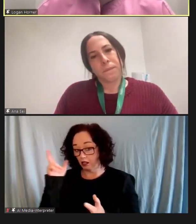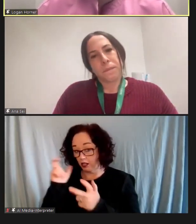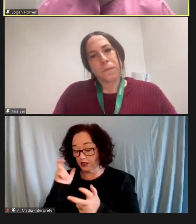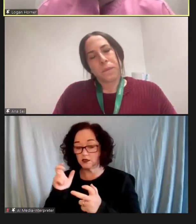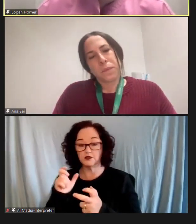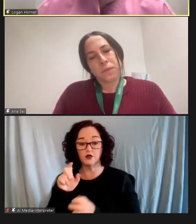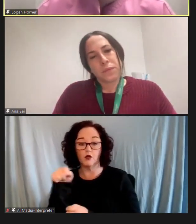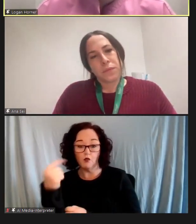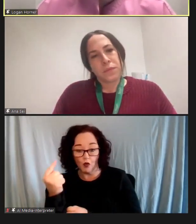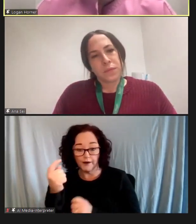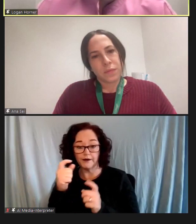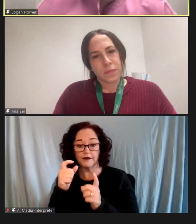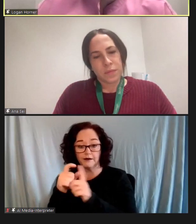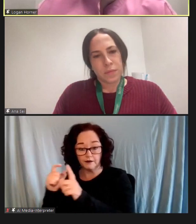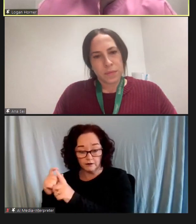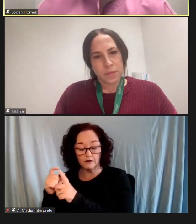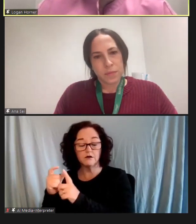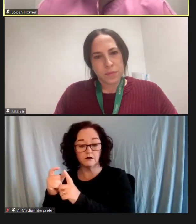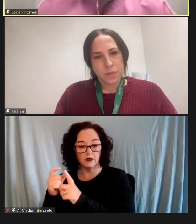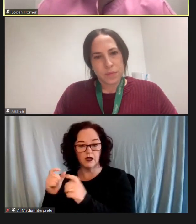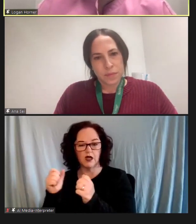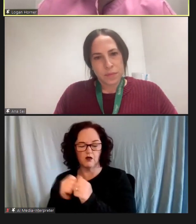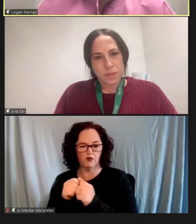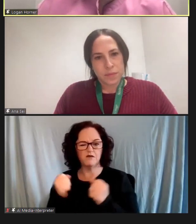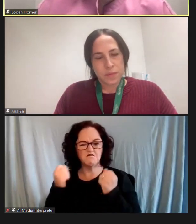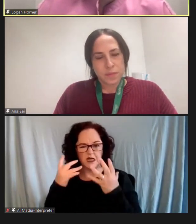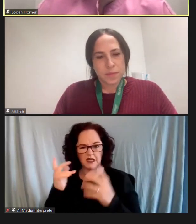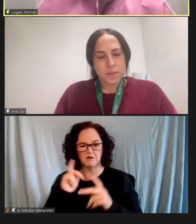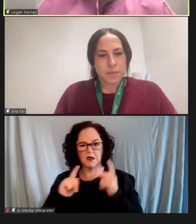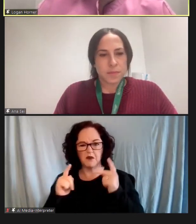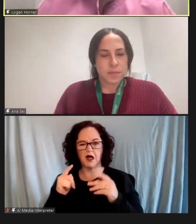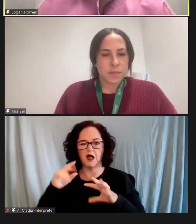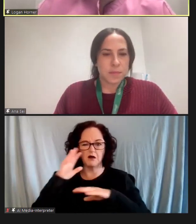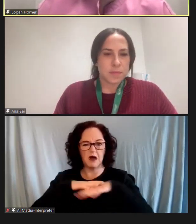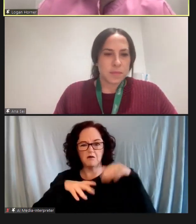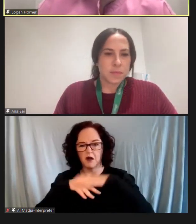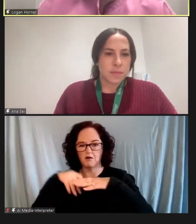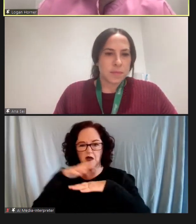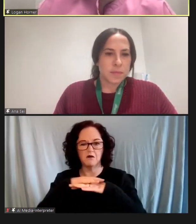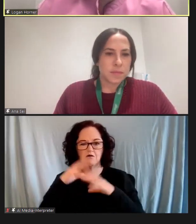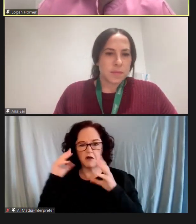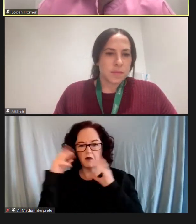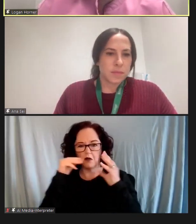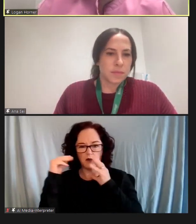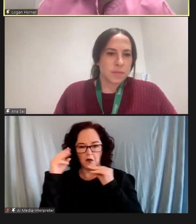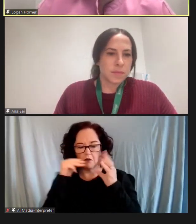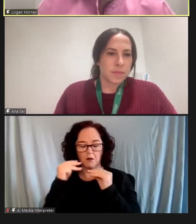Babble and you can see for this guy who